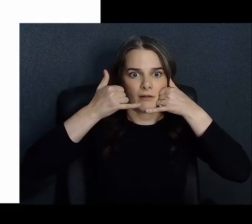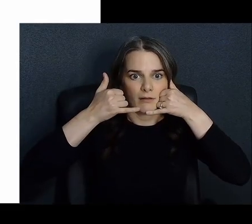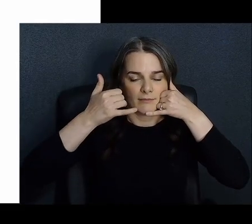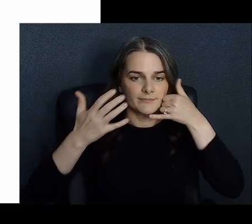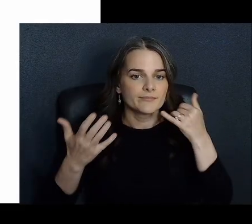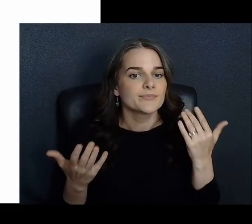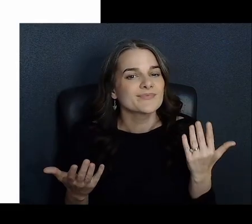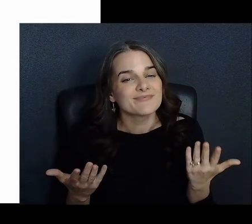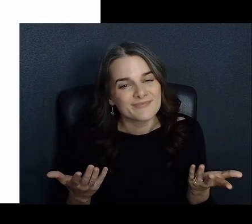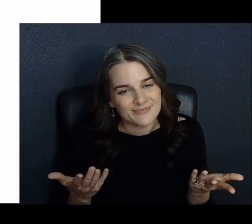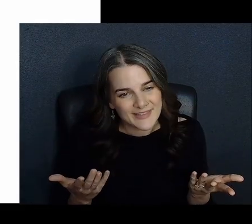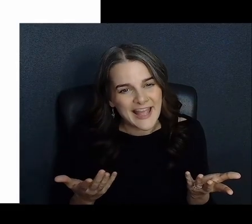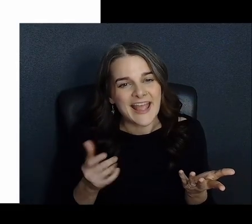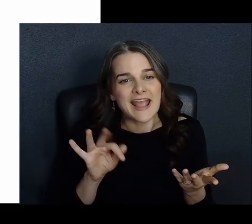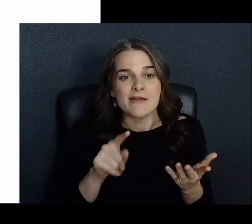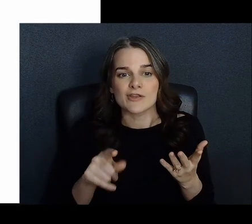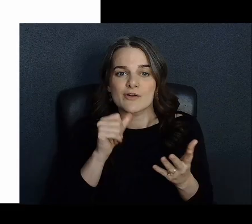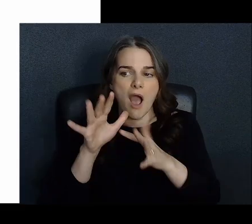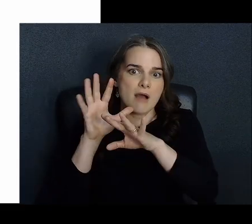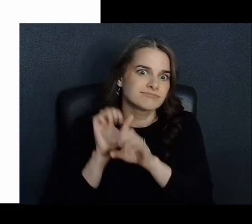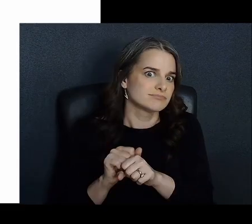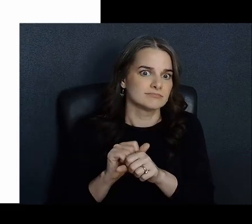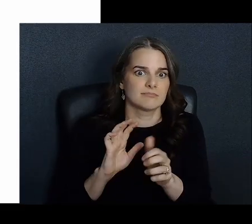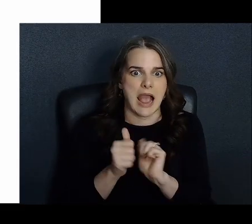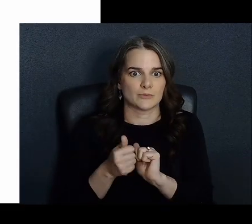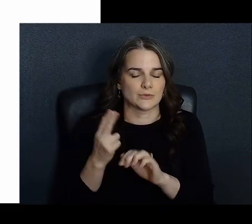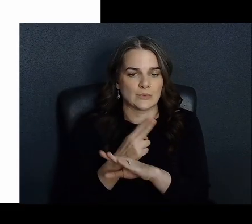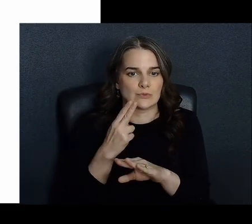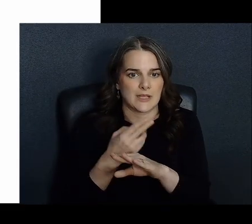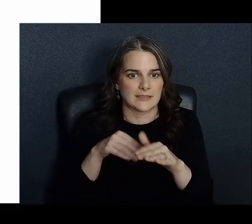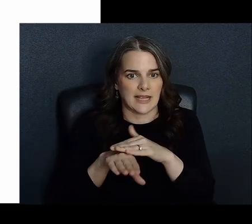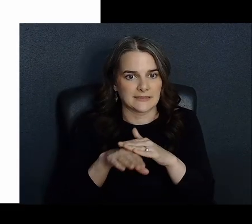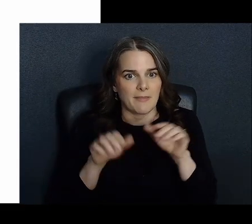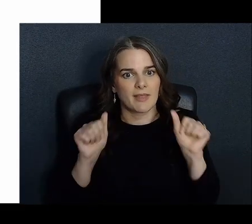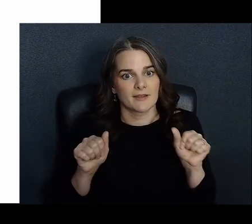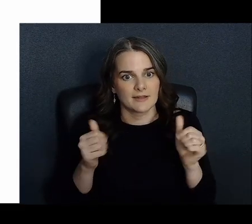to use accessibility devices on the phone in general, you're probably at a disadvantage.